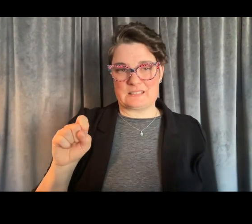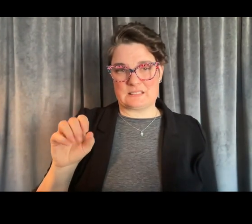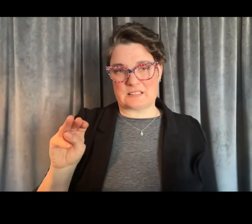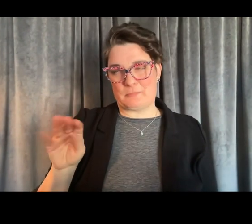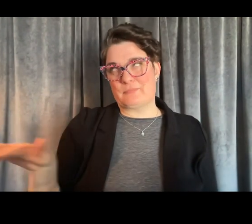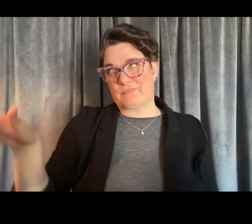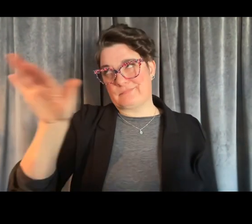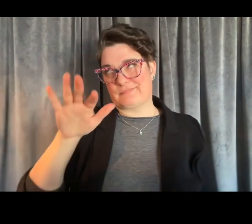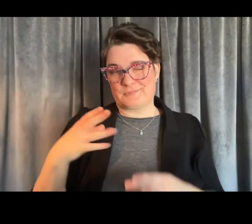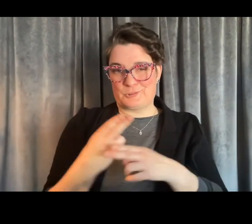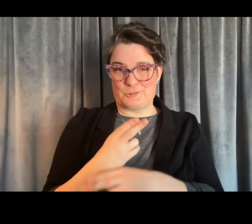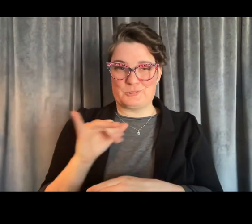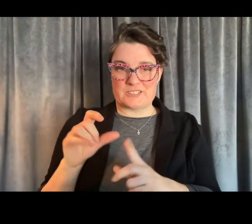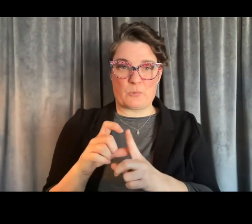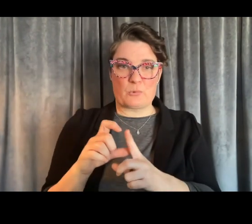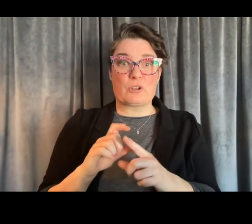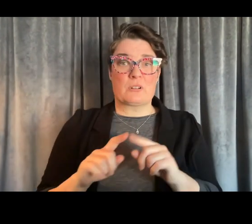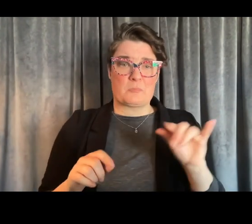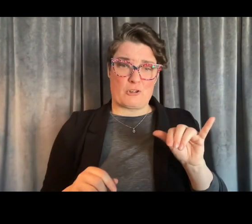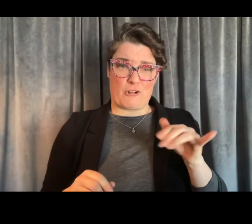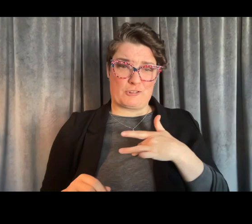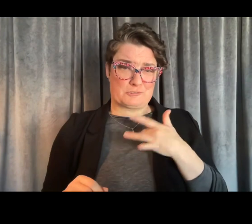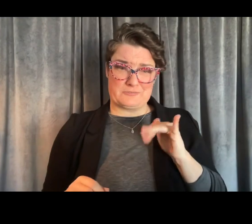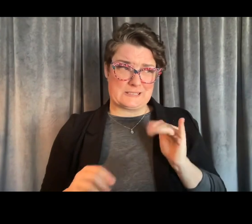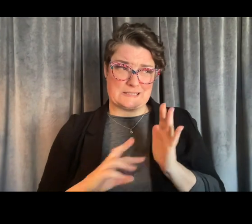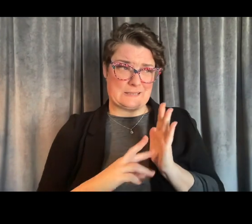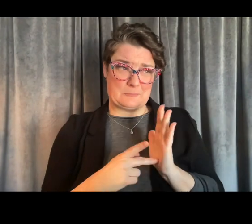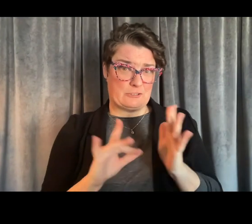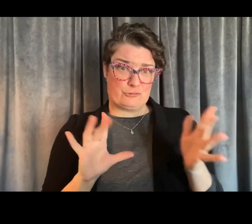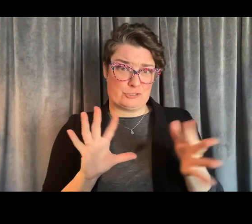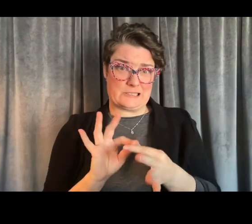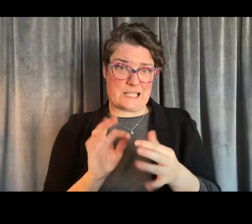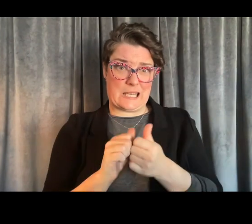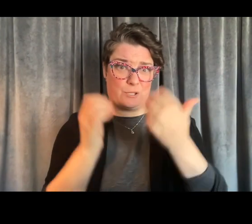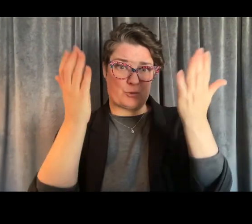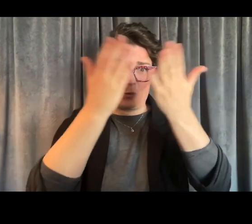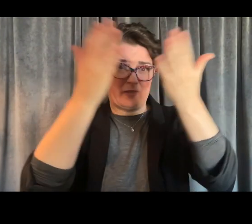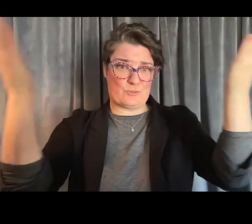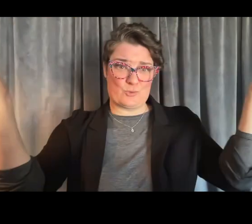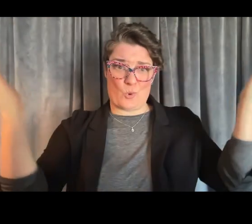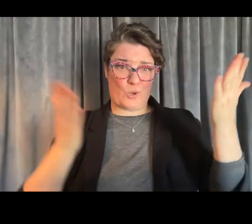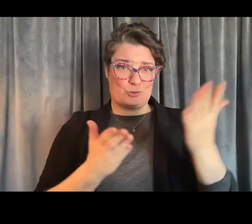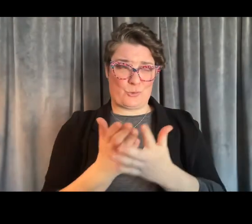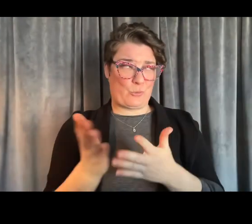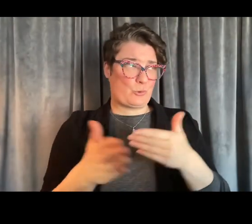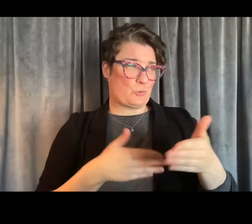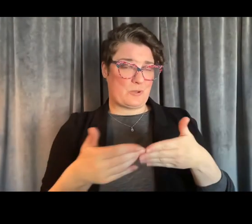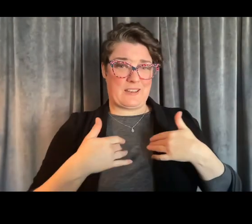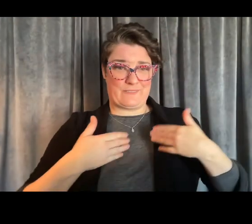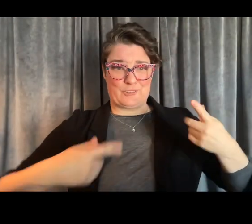called that, but feels also like it's just connecting to source through the means that are available, like trees.